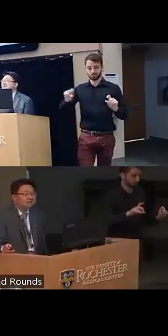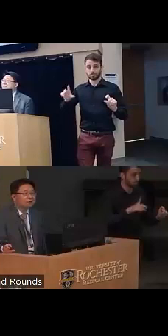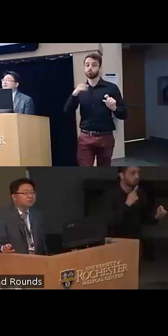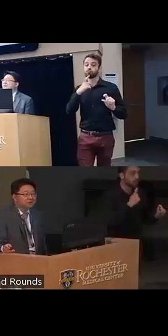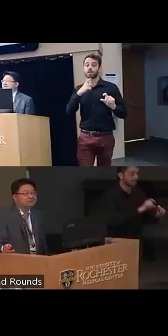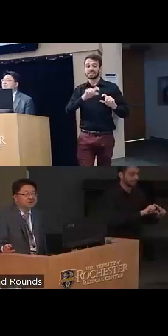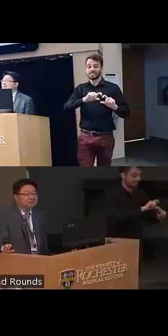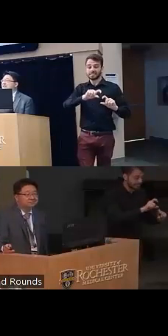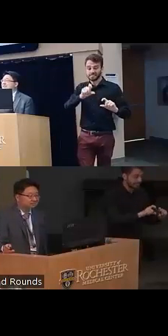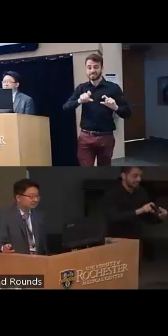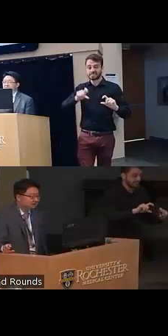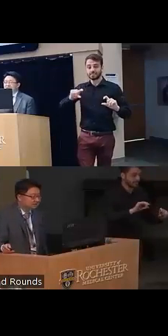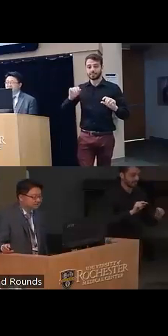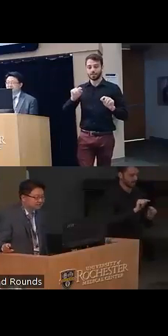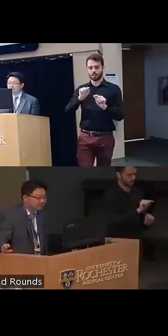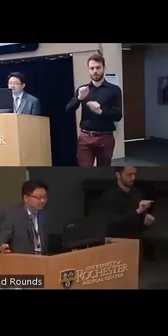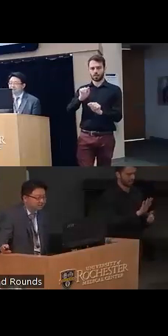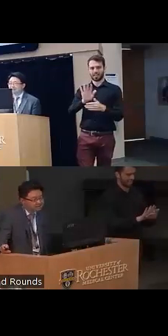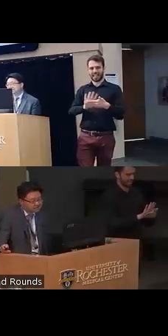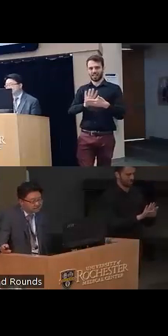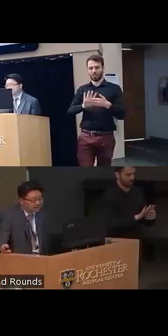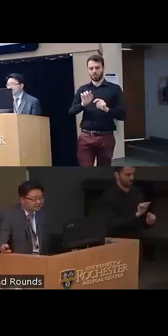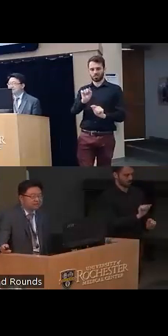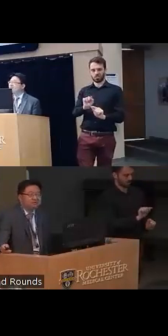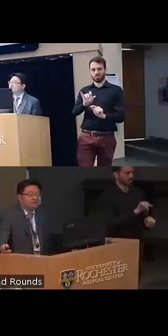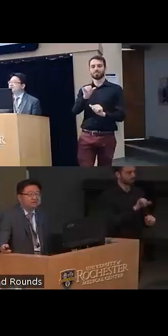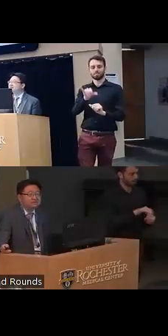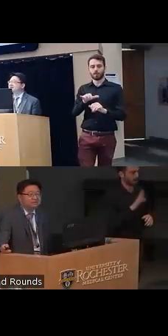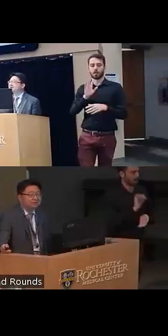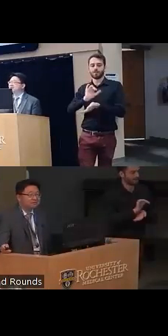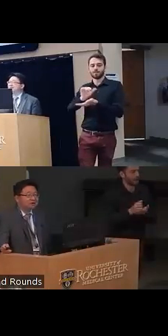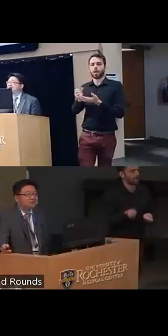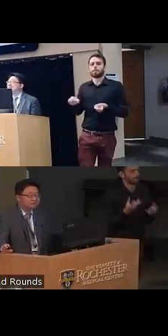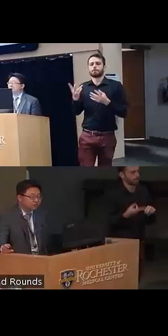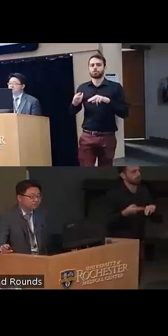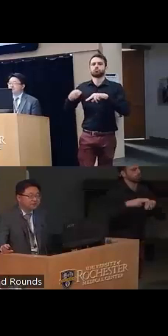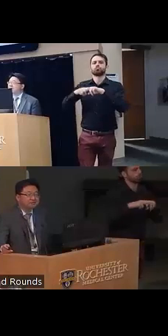the volume increase okay so you can see that actually during the summer there was a volume